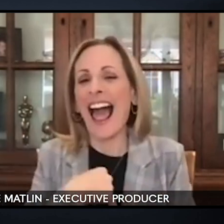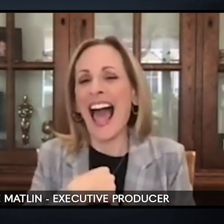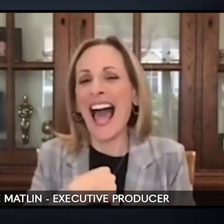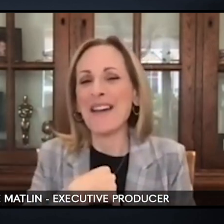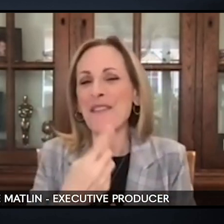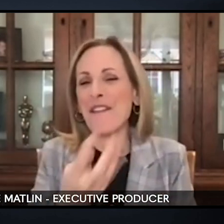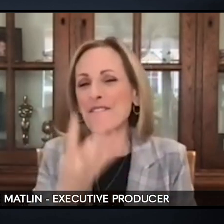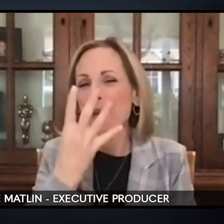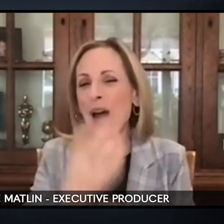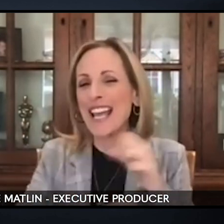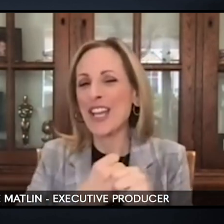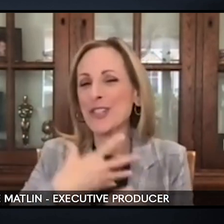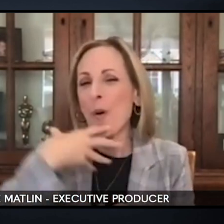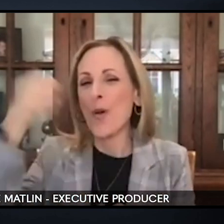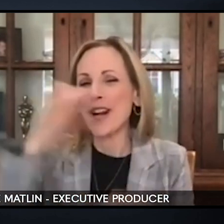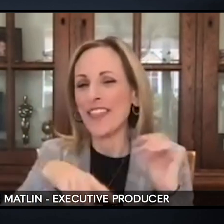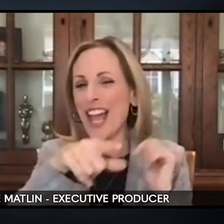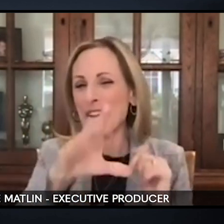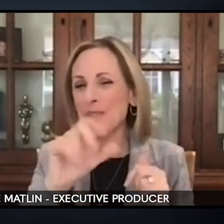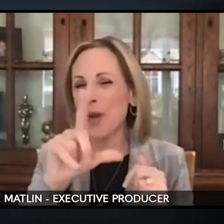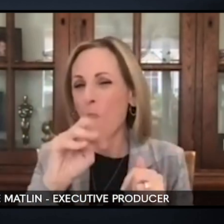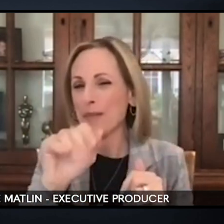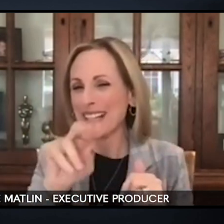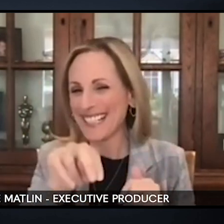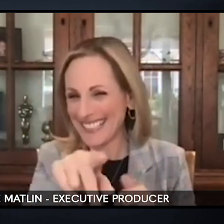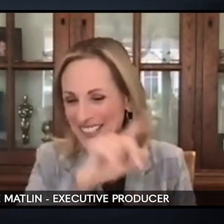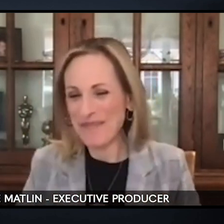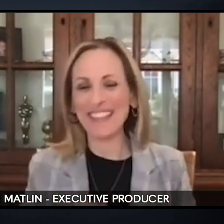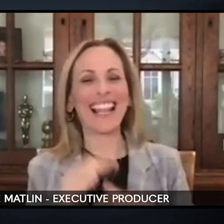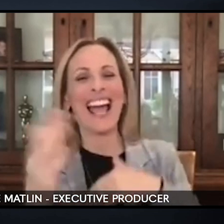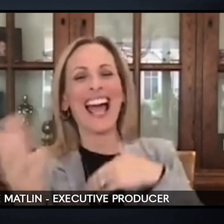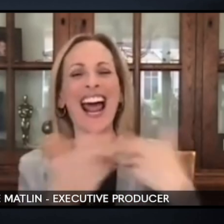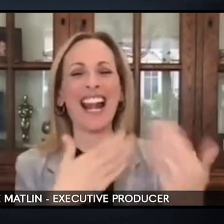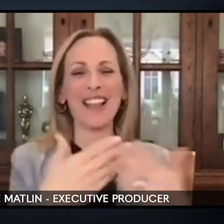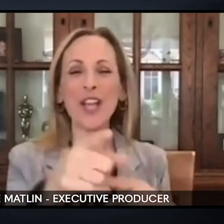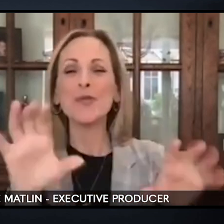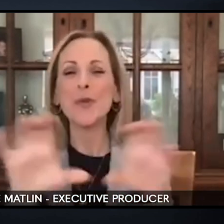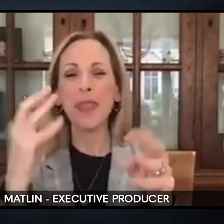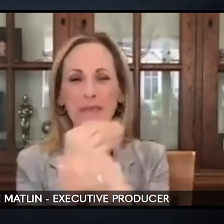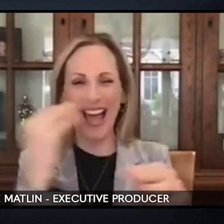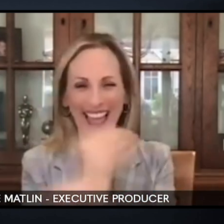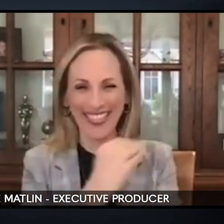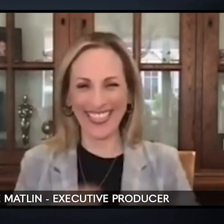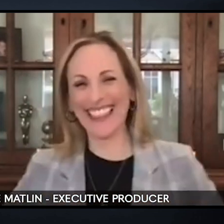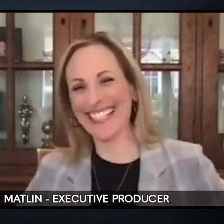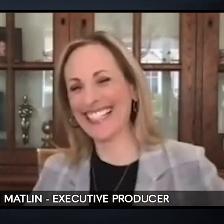I say? Anyway. I am four years older than you Coleman. So anyway, you do the